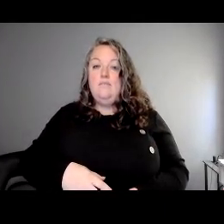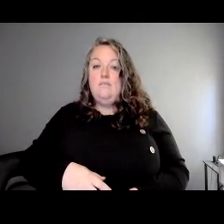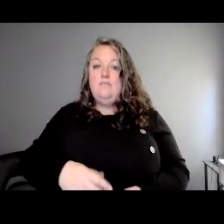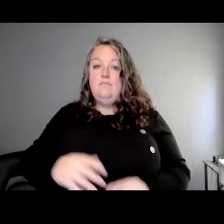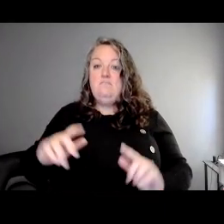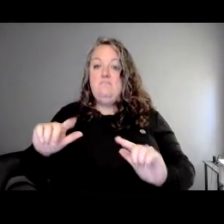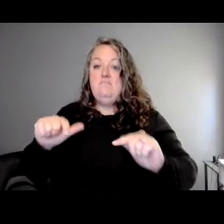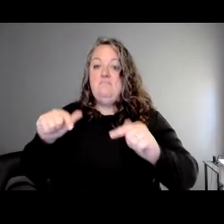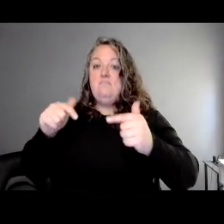and thank you